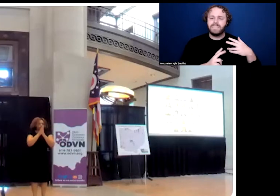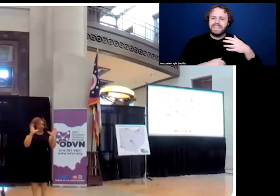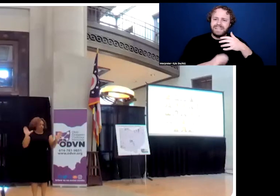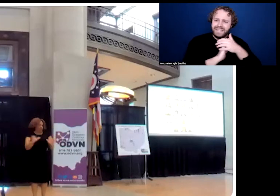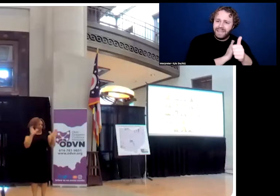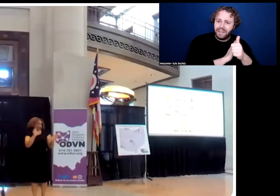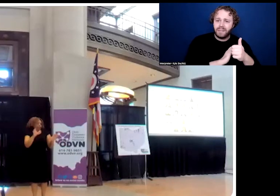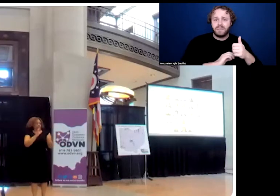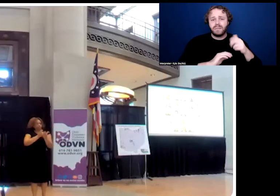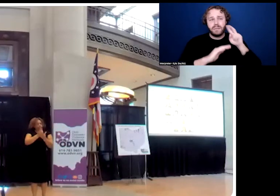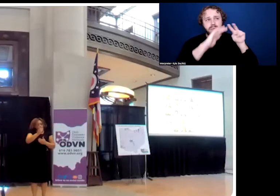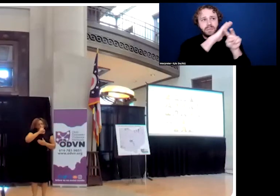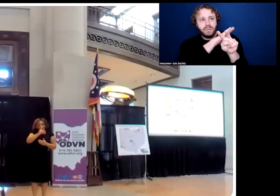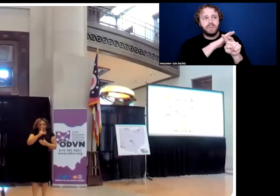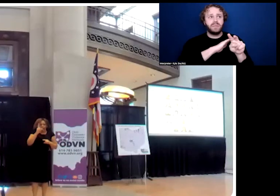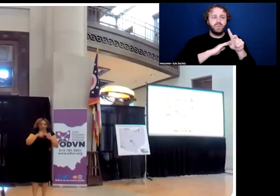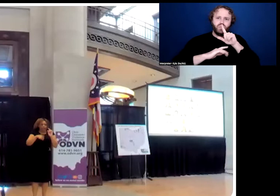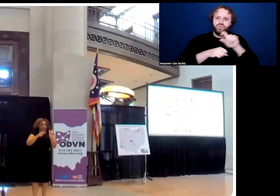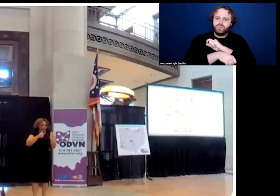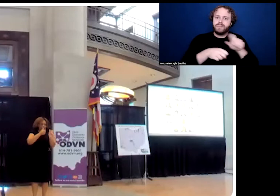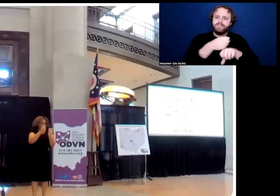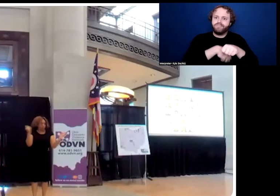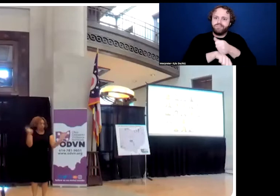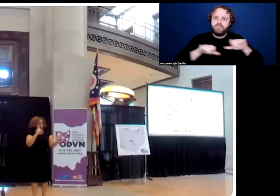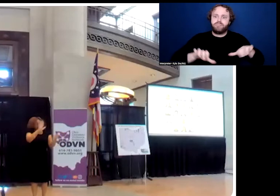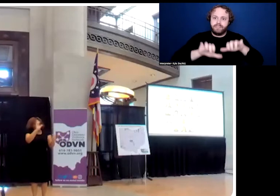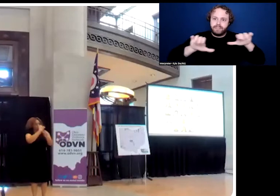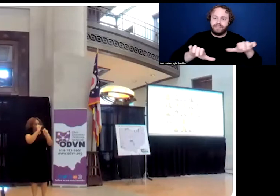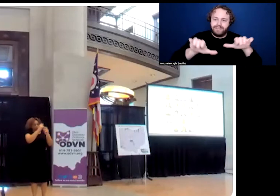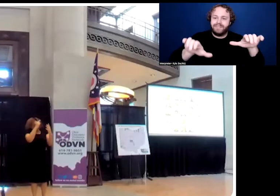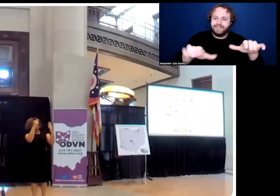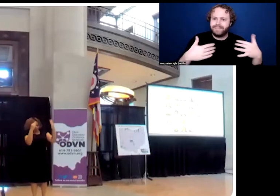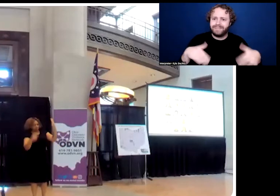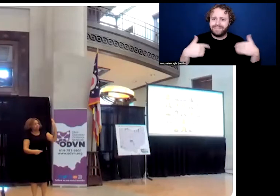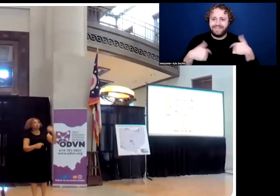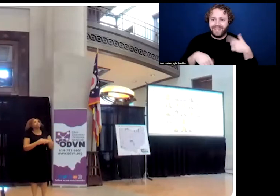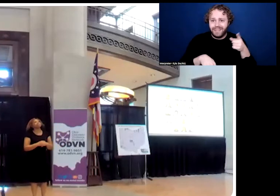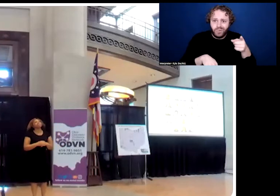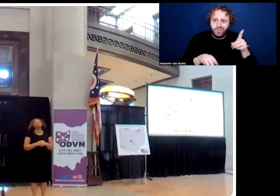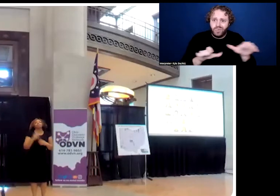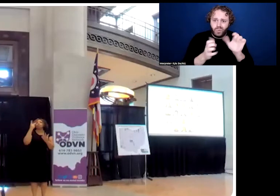Honestly, I can't keep up with all that you do. Our program people.